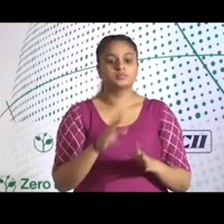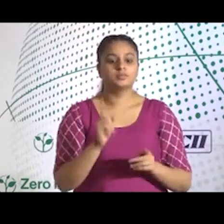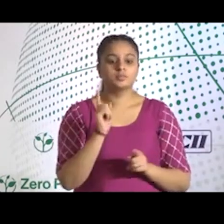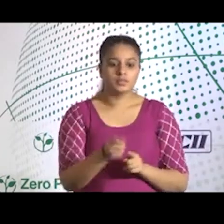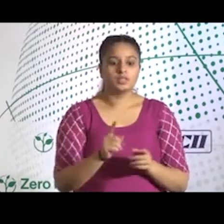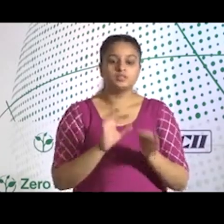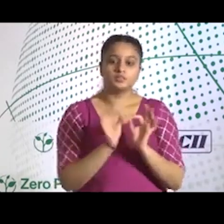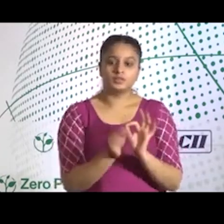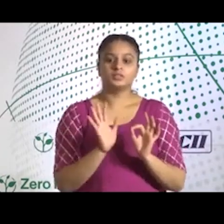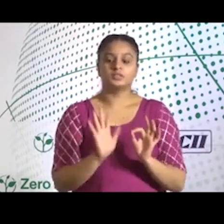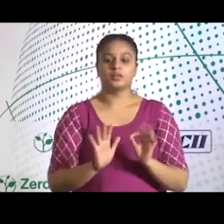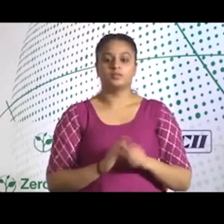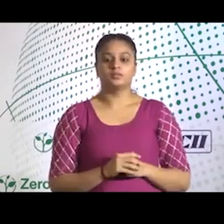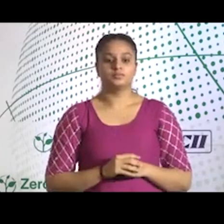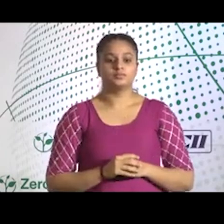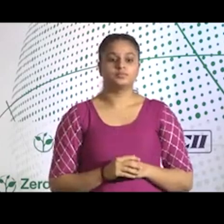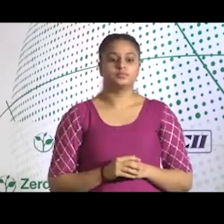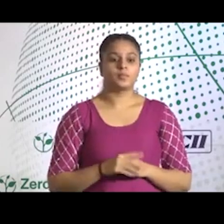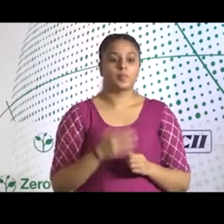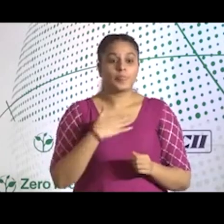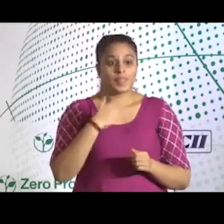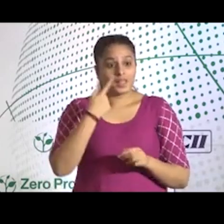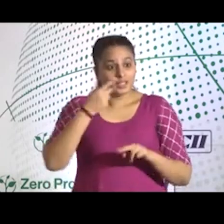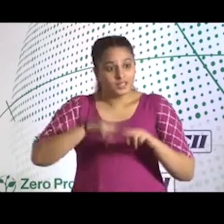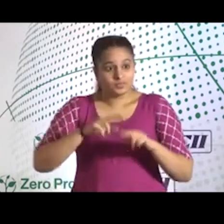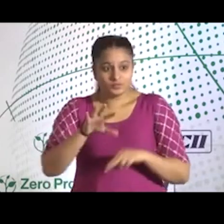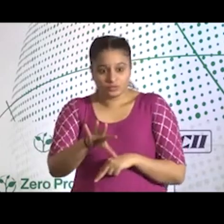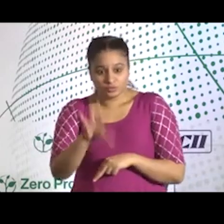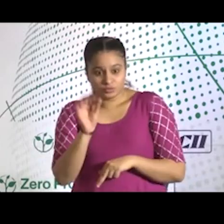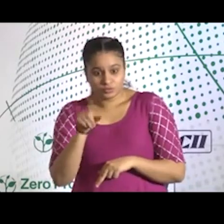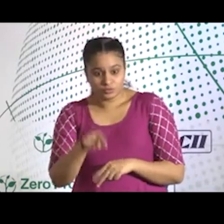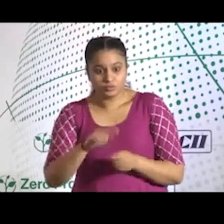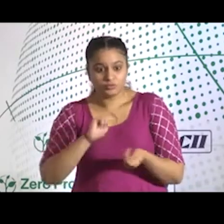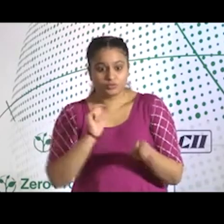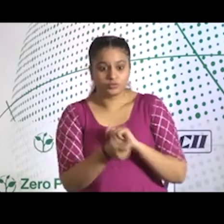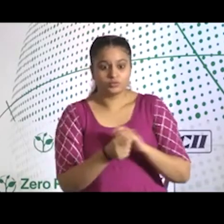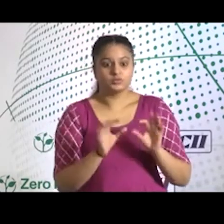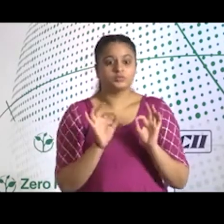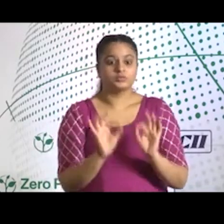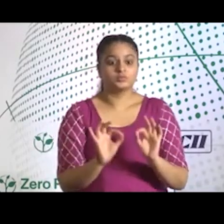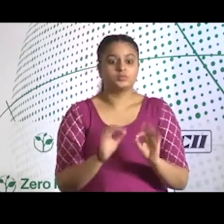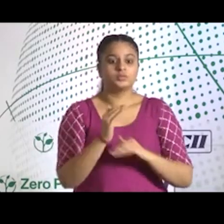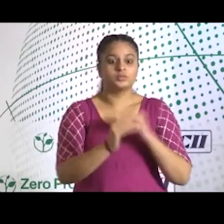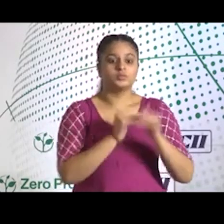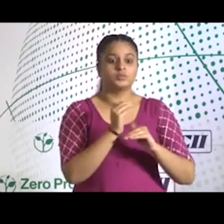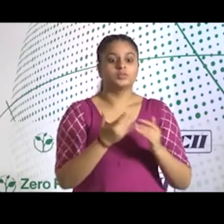It means, you know, if if we have to choose a vendor for a particular piece of software that we're buying, even